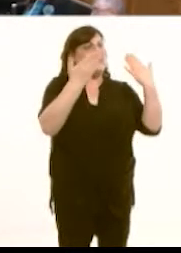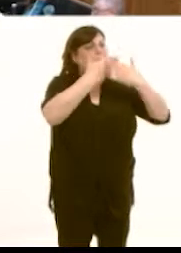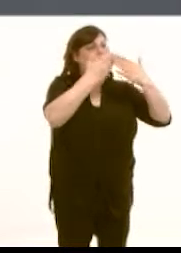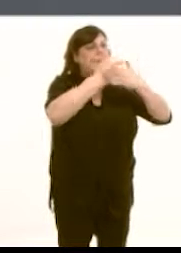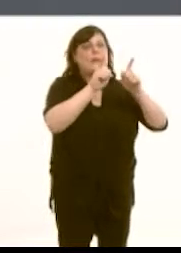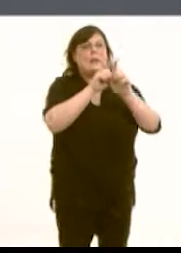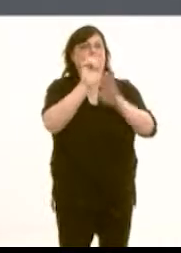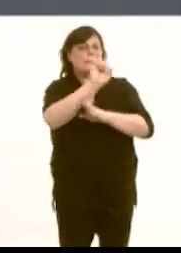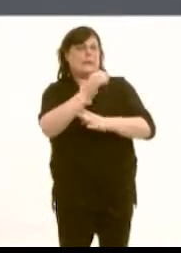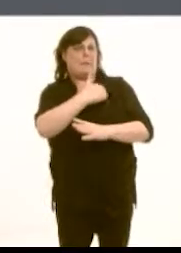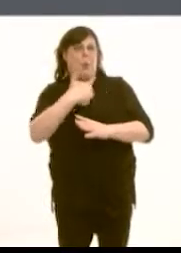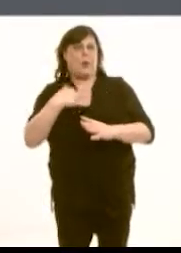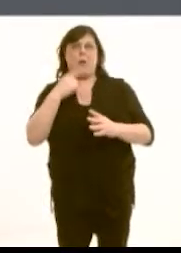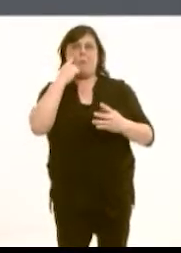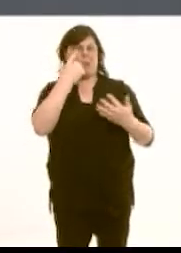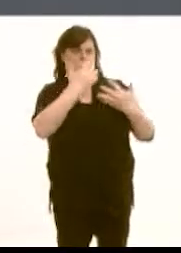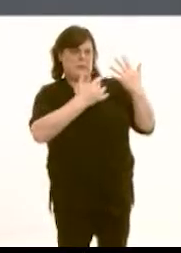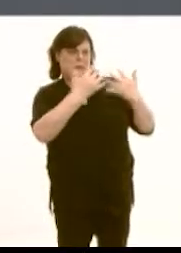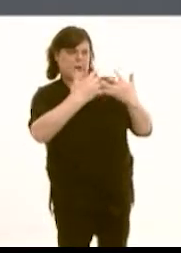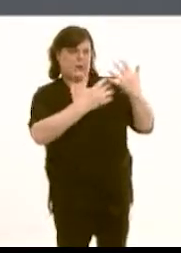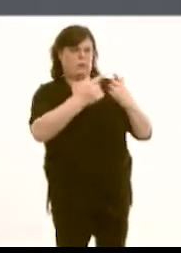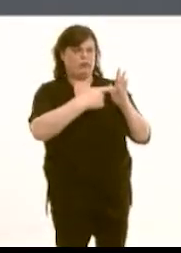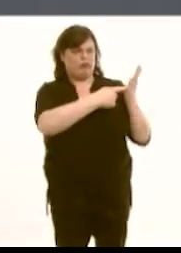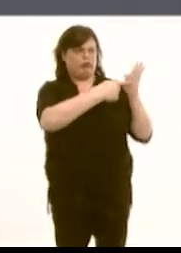the statistics show that that simply hasnít happened.